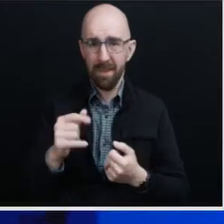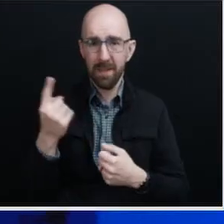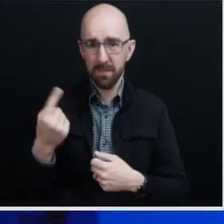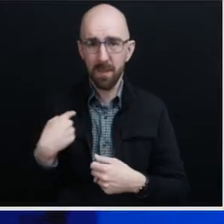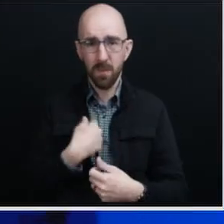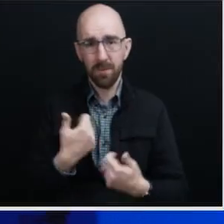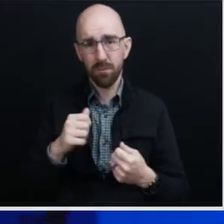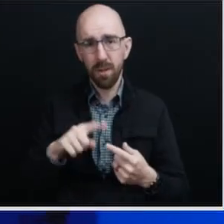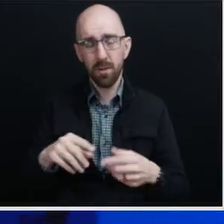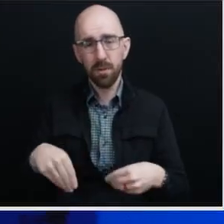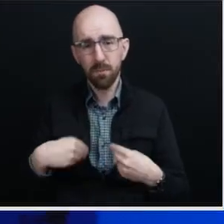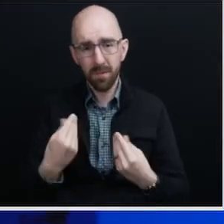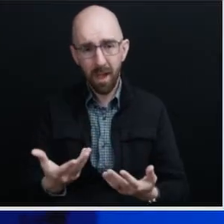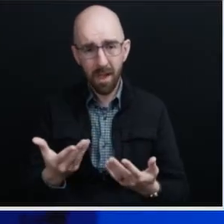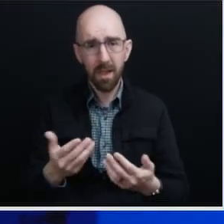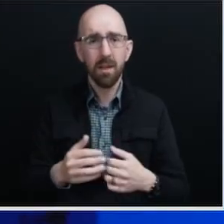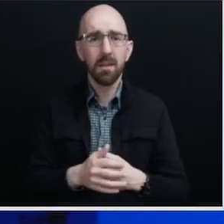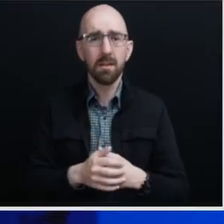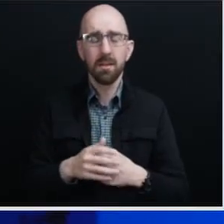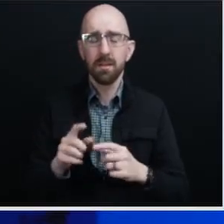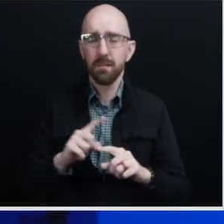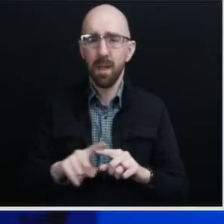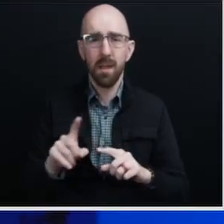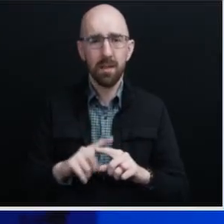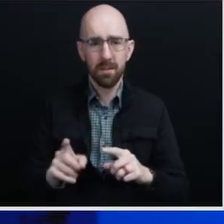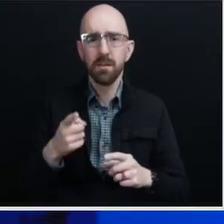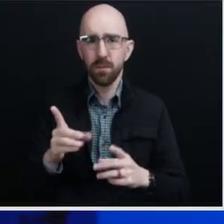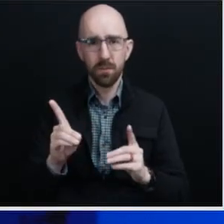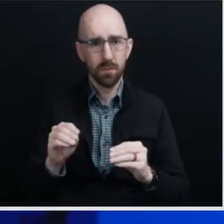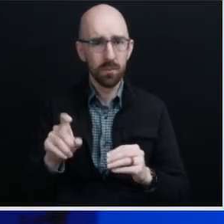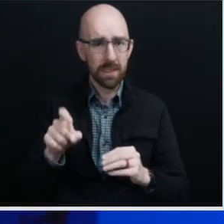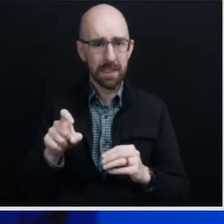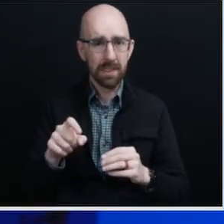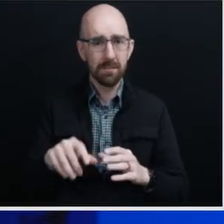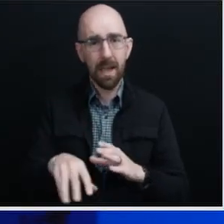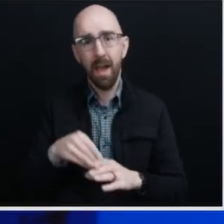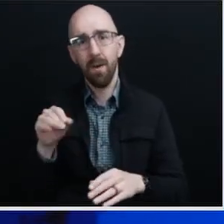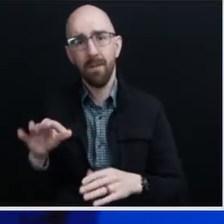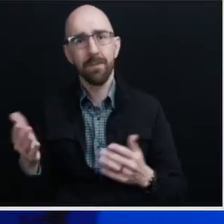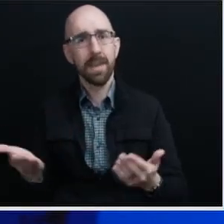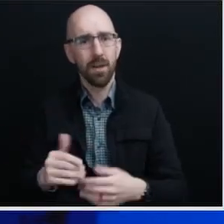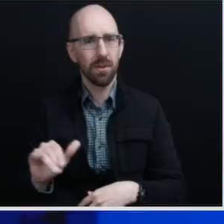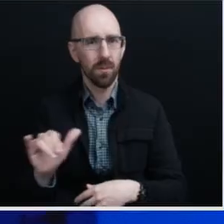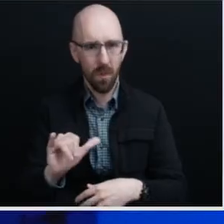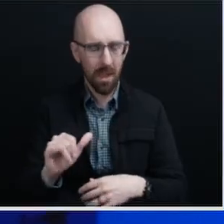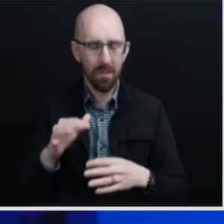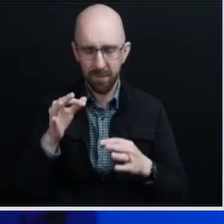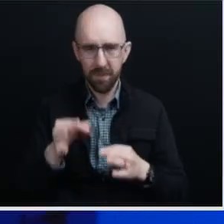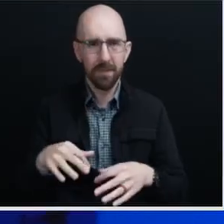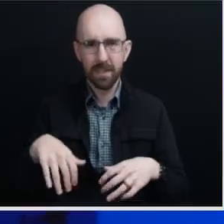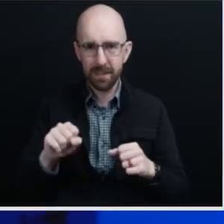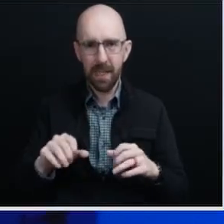to you. Um but you you do you need it outside of here too. I mean it definitely takes a village and